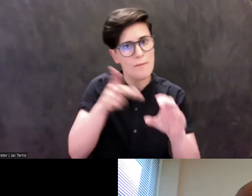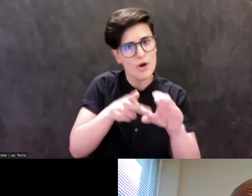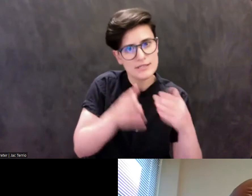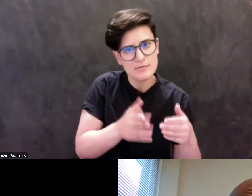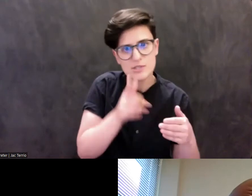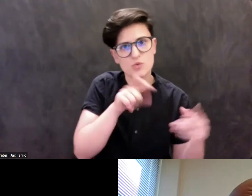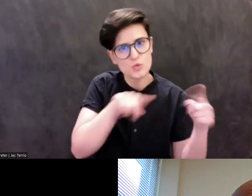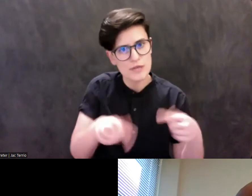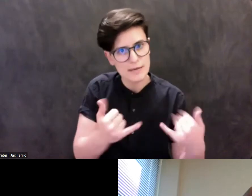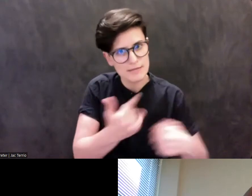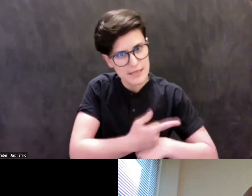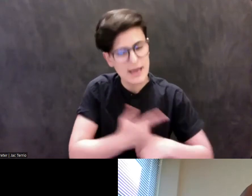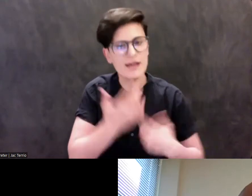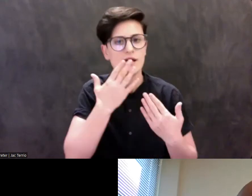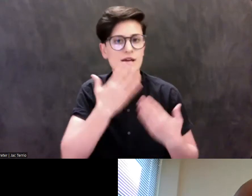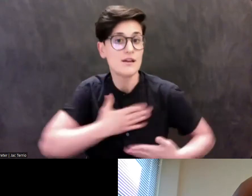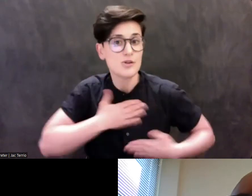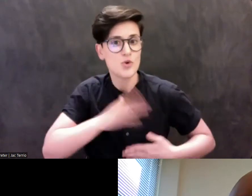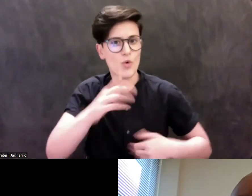and its attachments and notify us immediately.